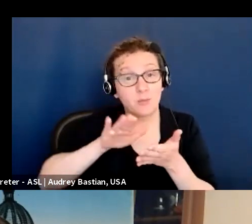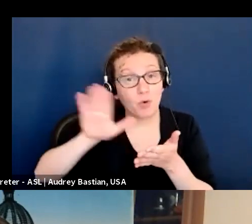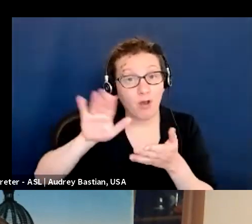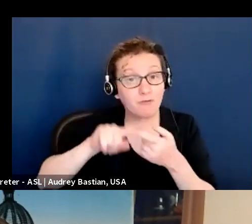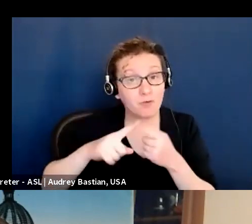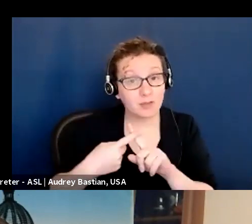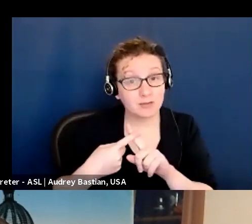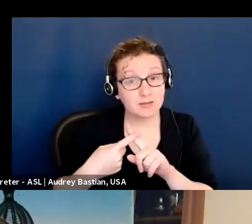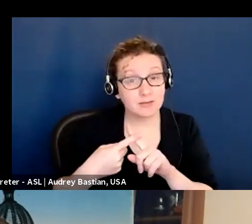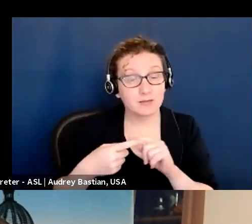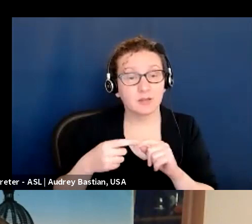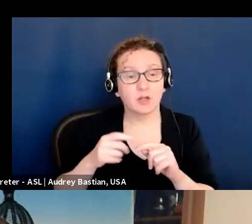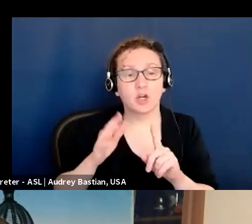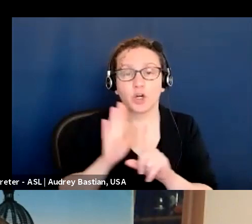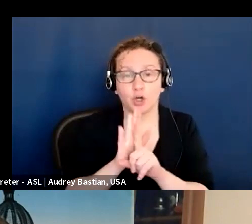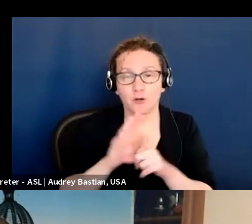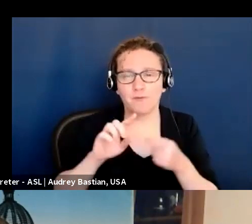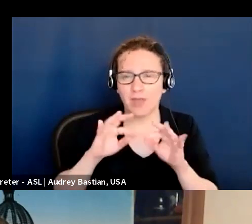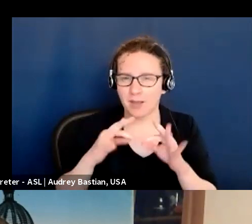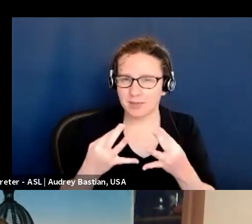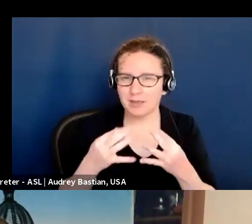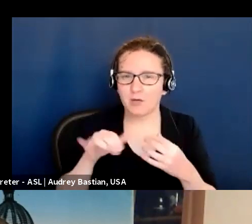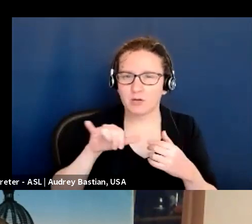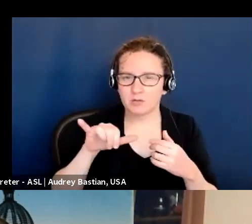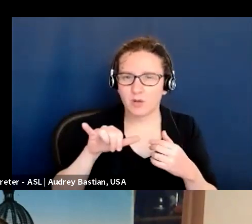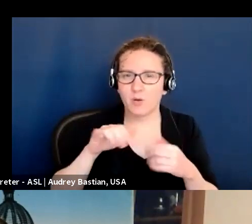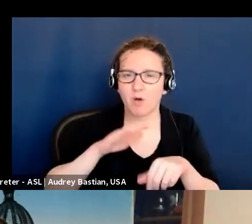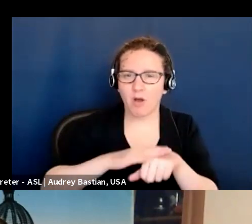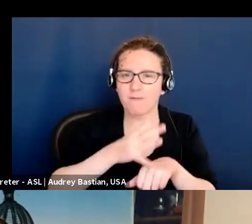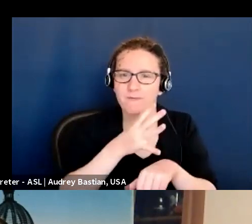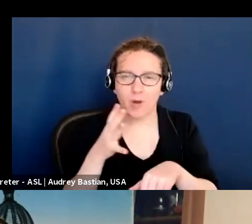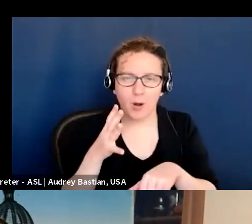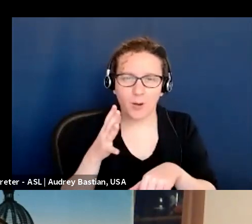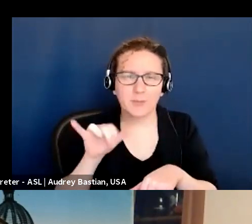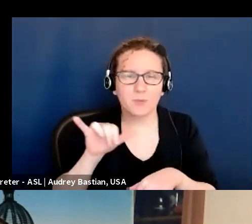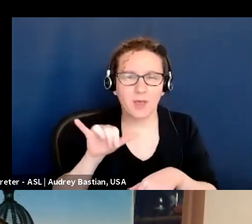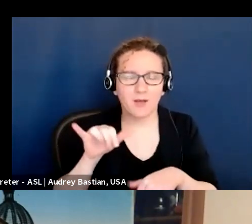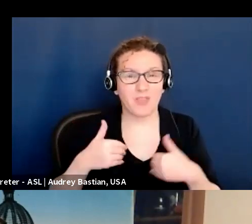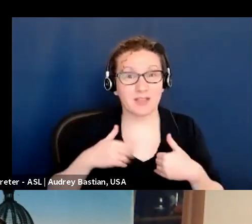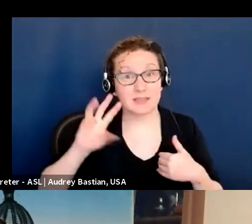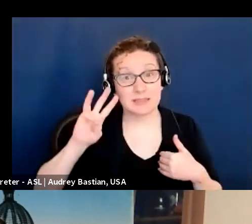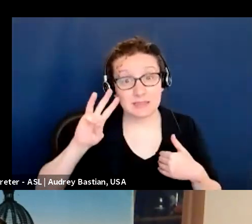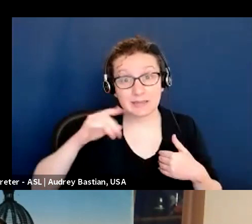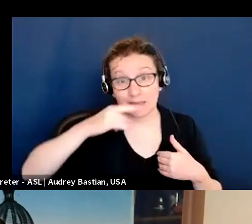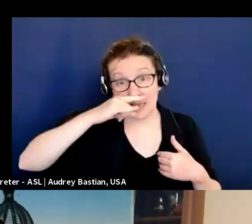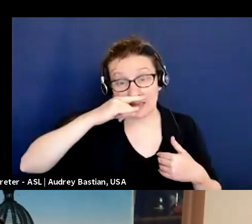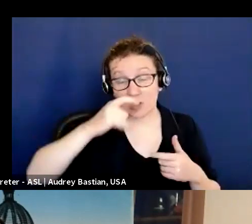And her family was also on a farm, as well. They had like six kids and a huge farm.